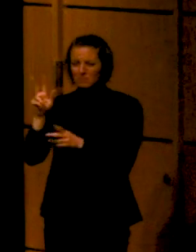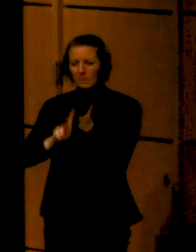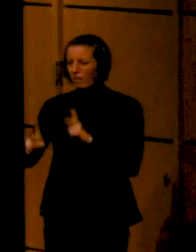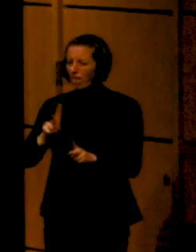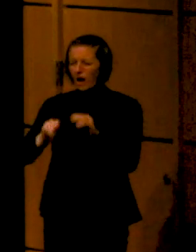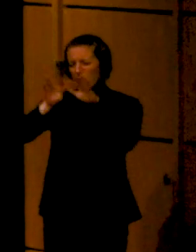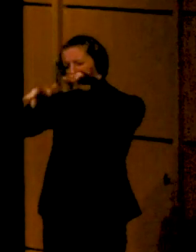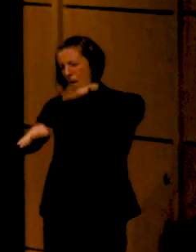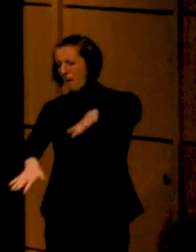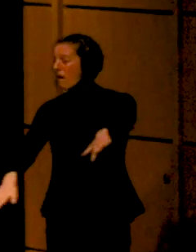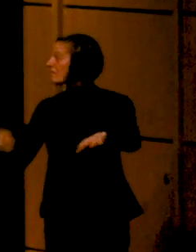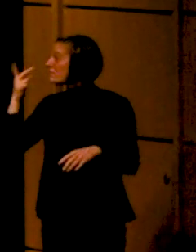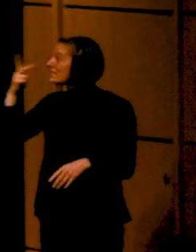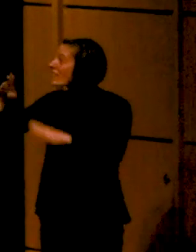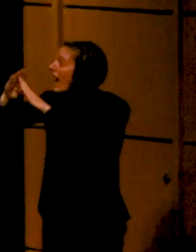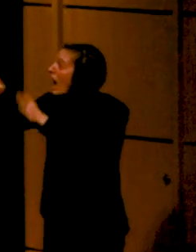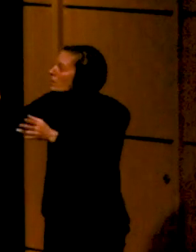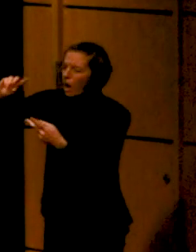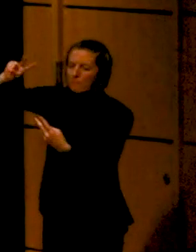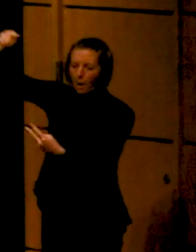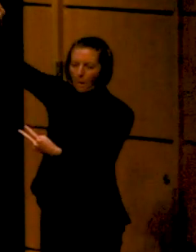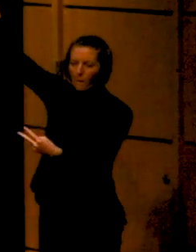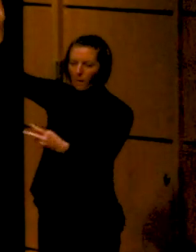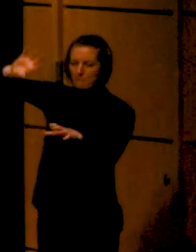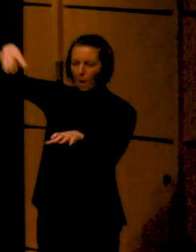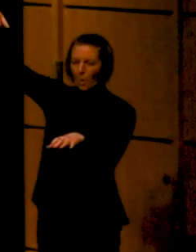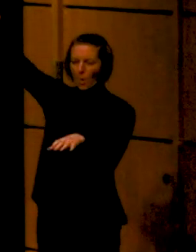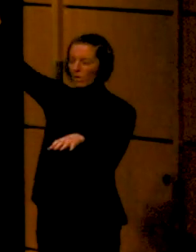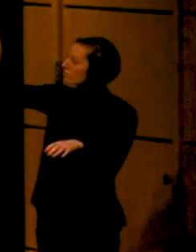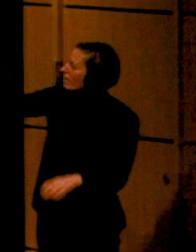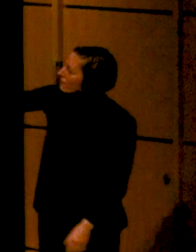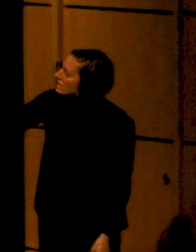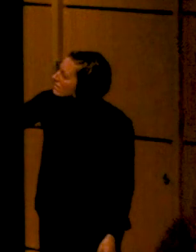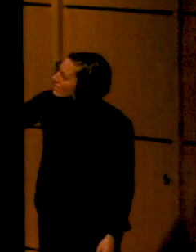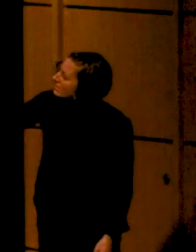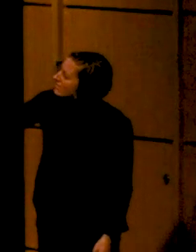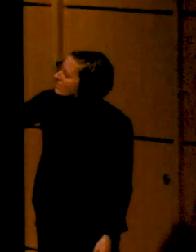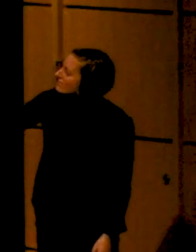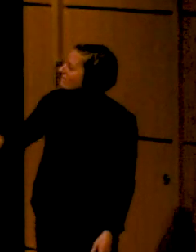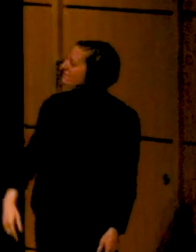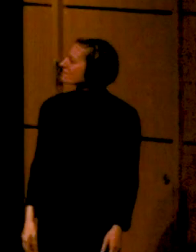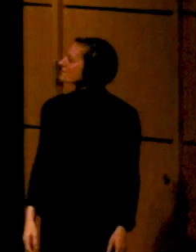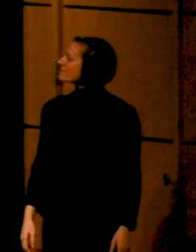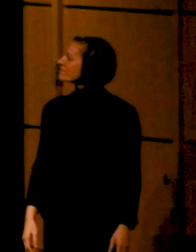And you see a house flying through the air on the left side.